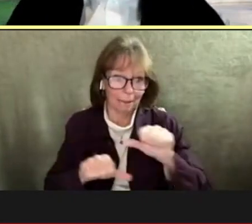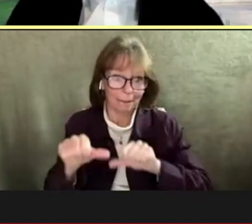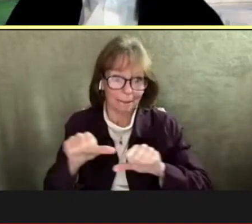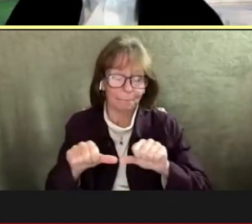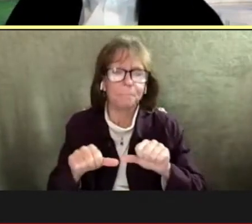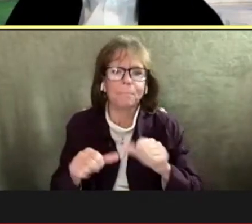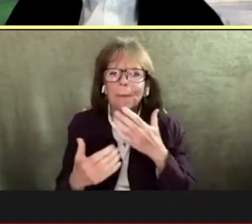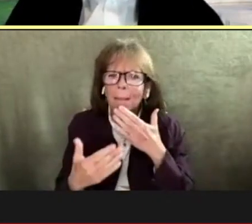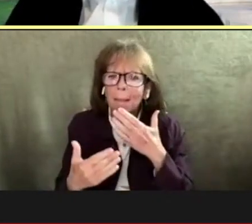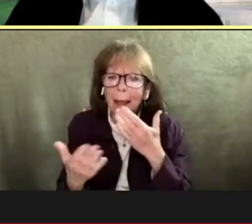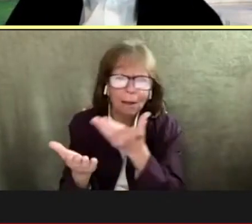Thank you so much.